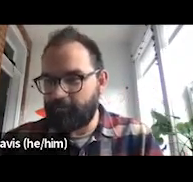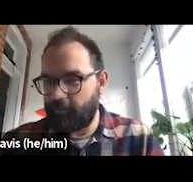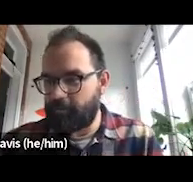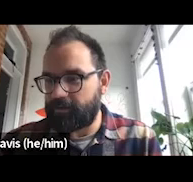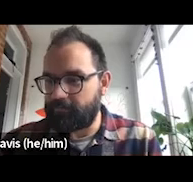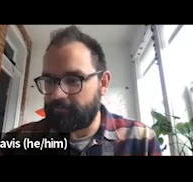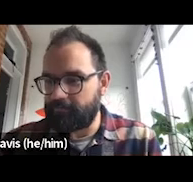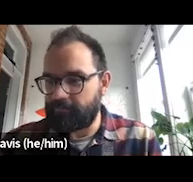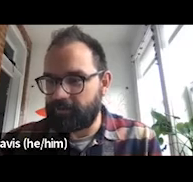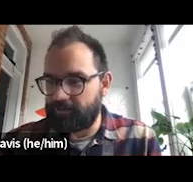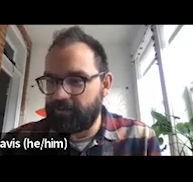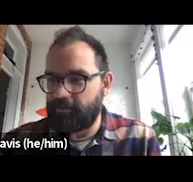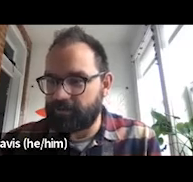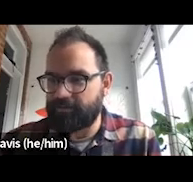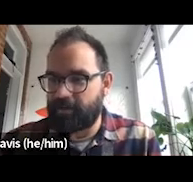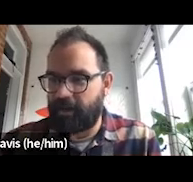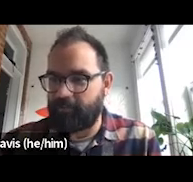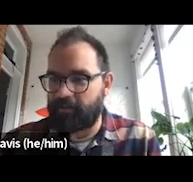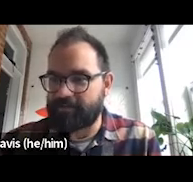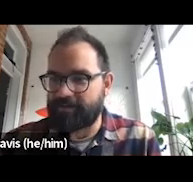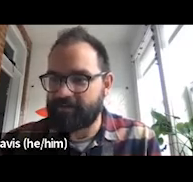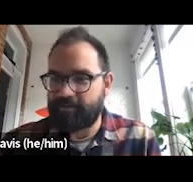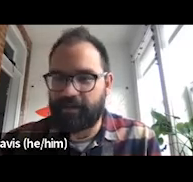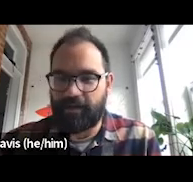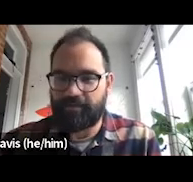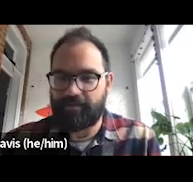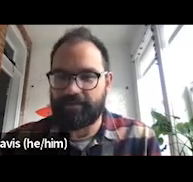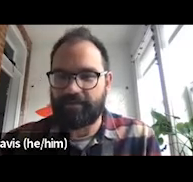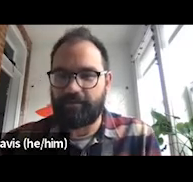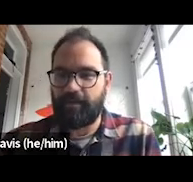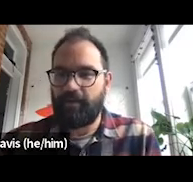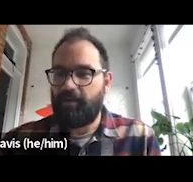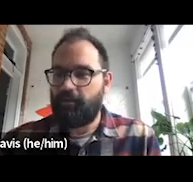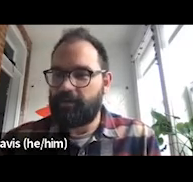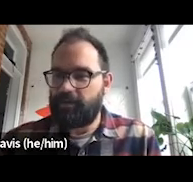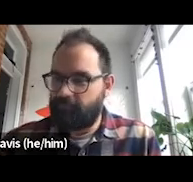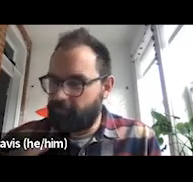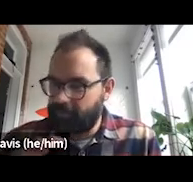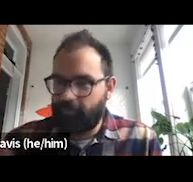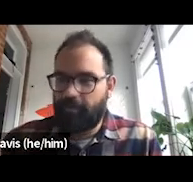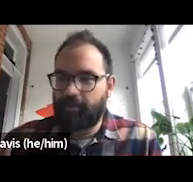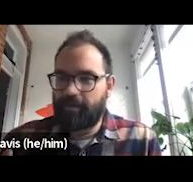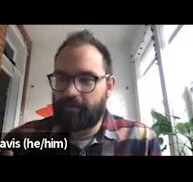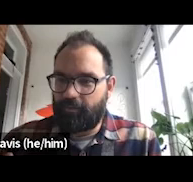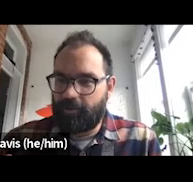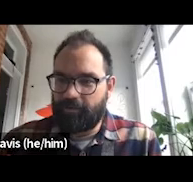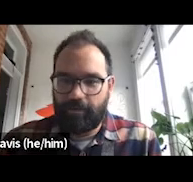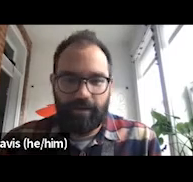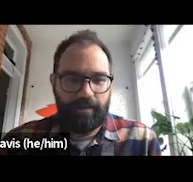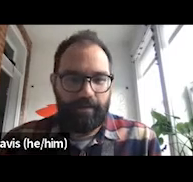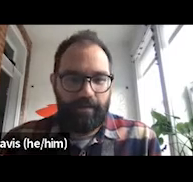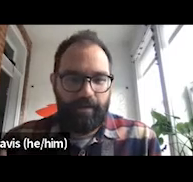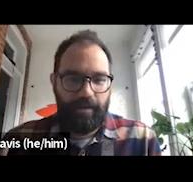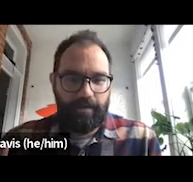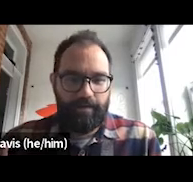We have been continuing Sweaty Eyeballs since 2019, so we did it fully remotely in 2020,